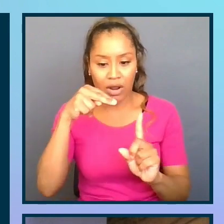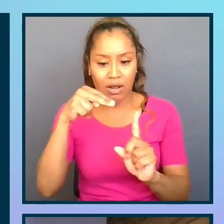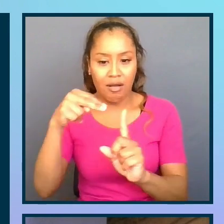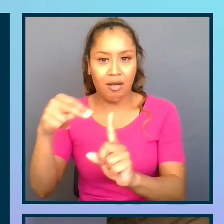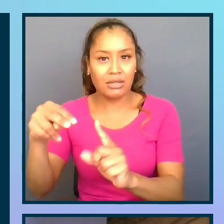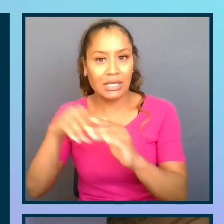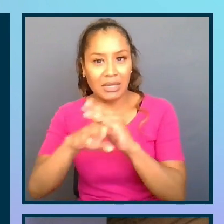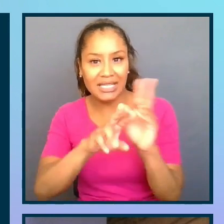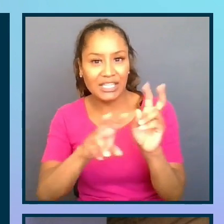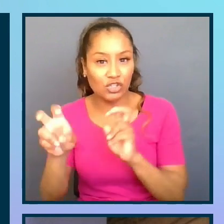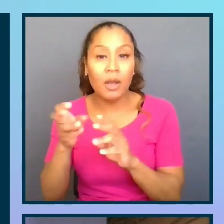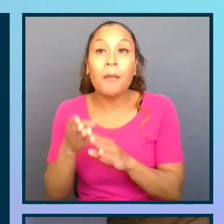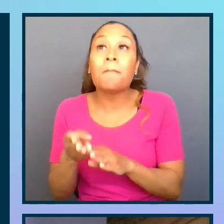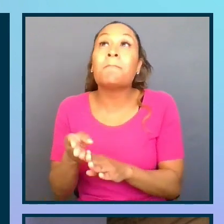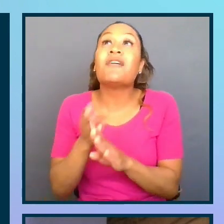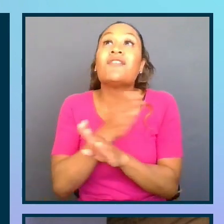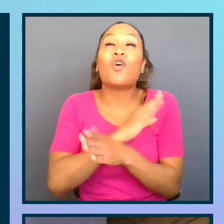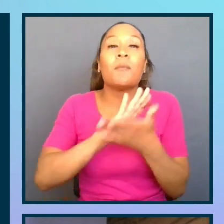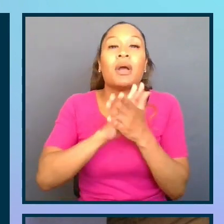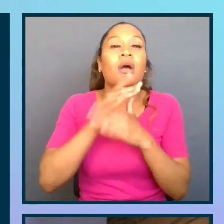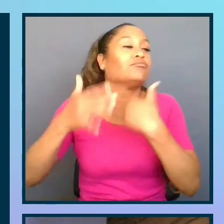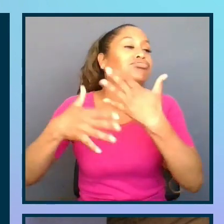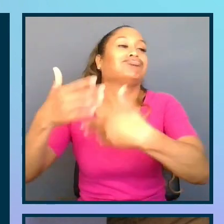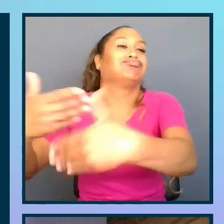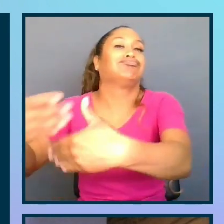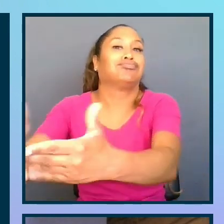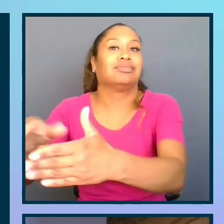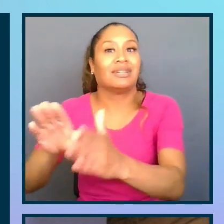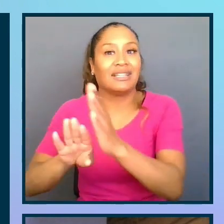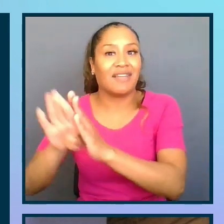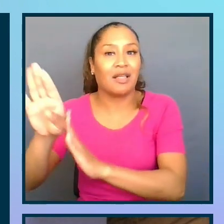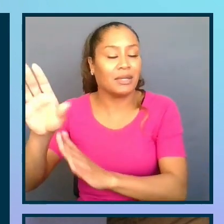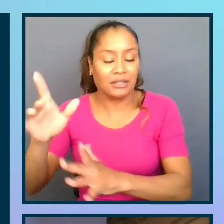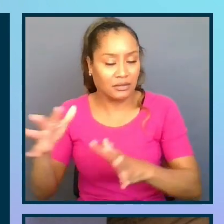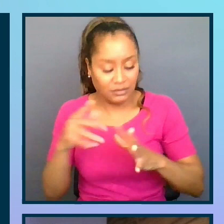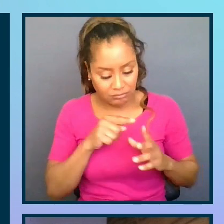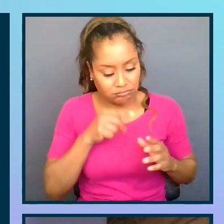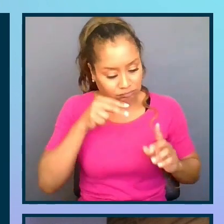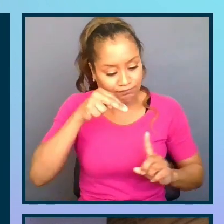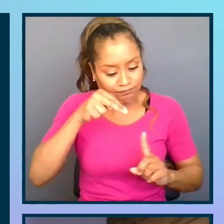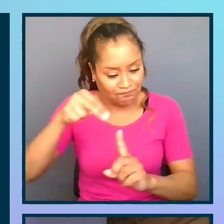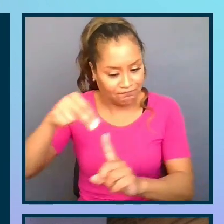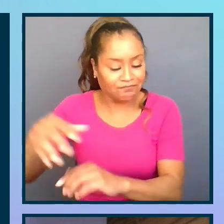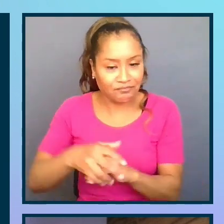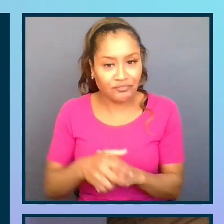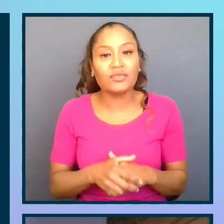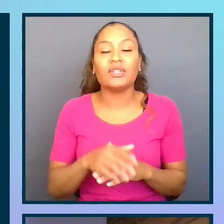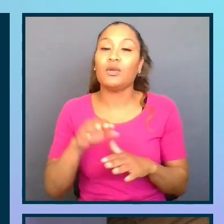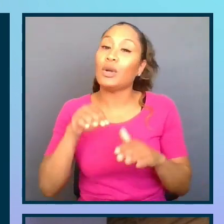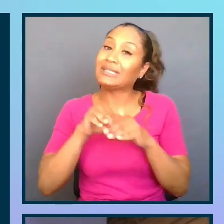before it gets too far down the development life cycle. So accessibility is considered business as usual in mobile,